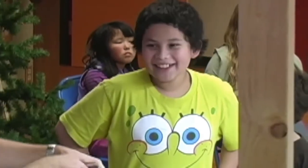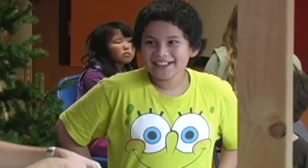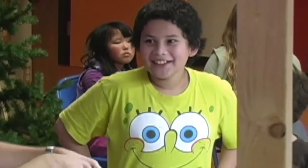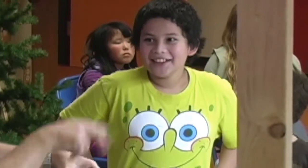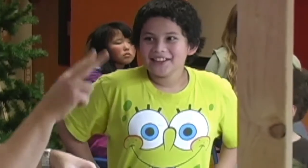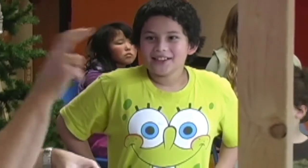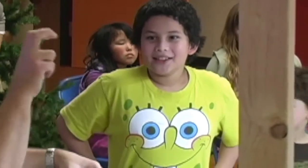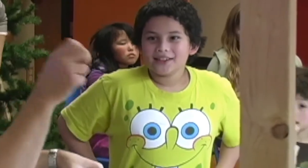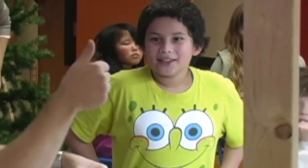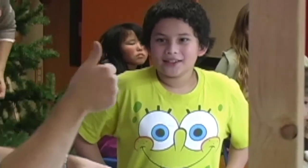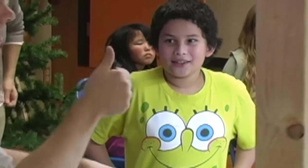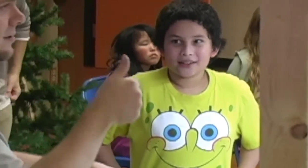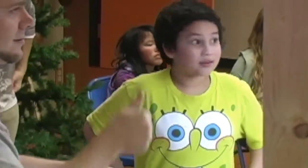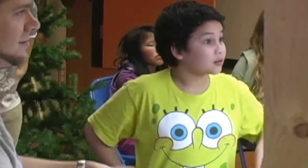210!